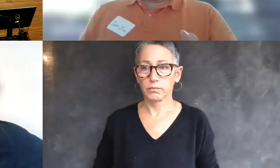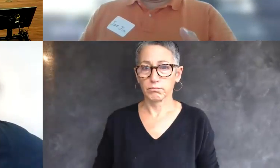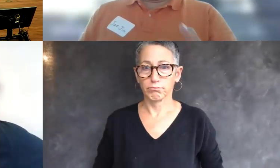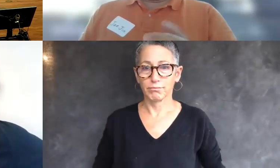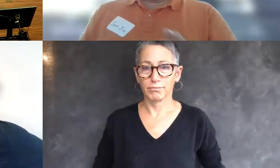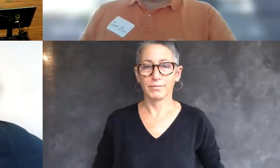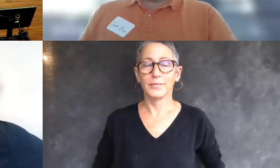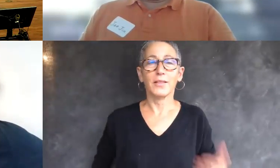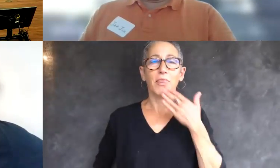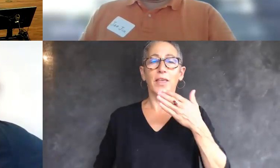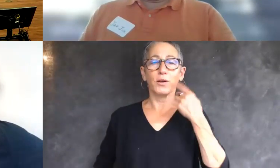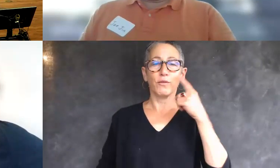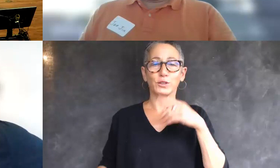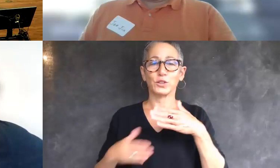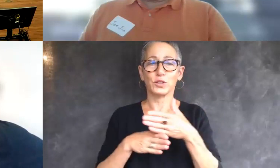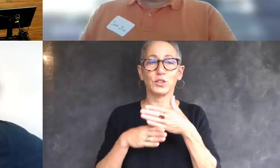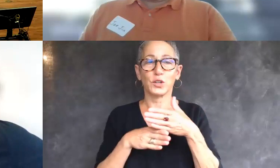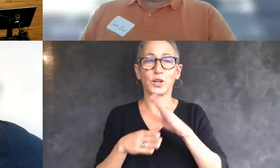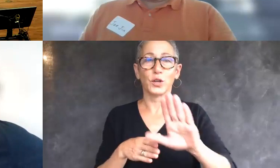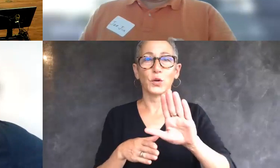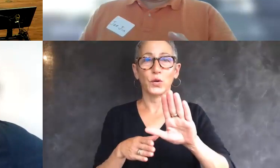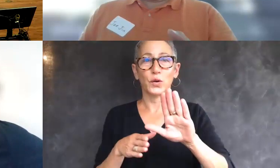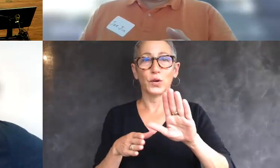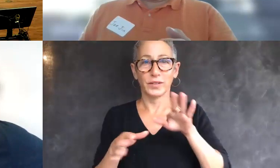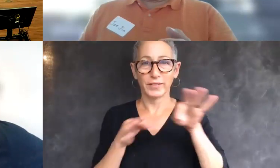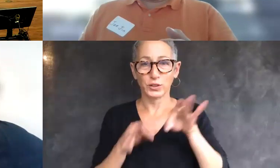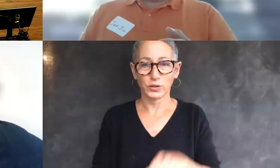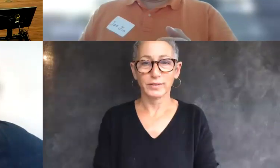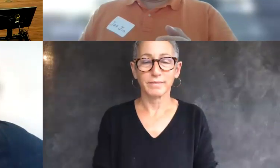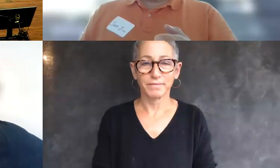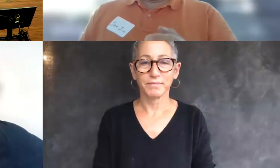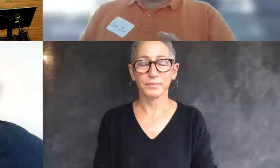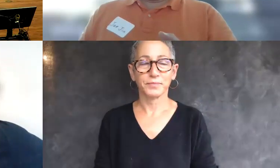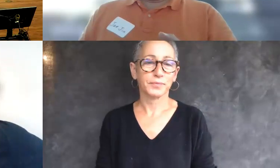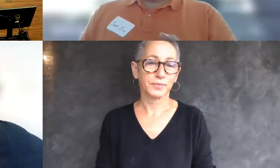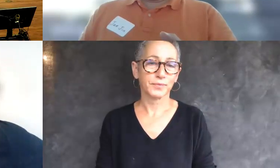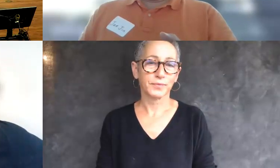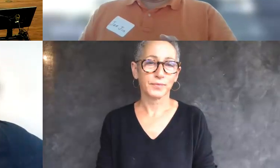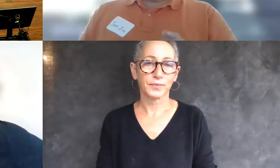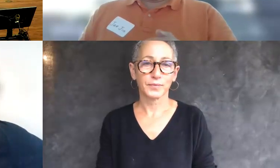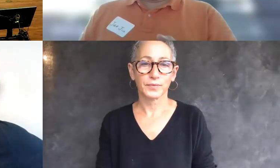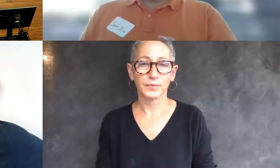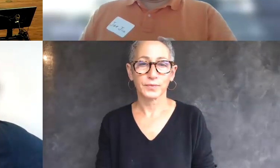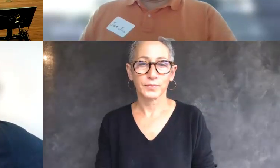related to the and and framing public safety